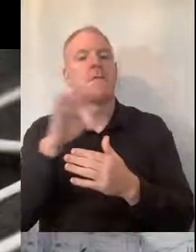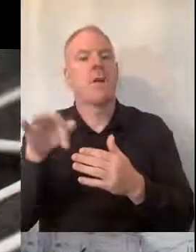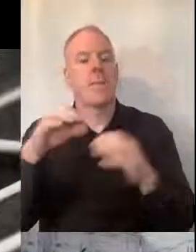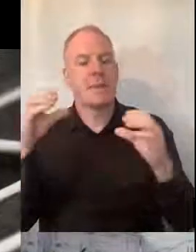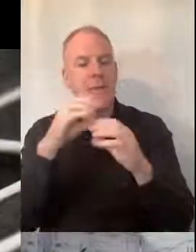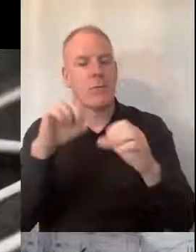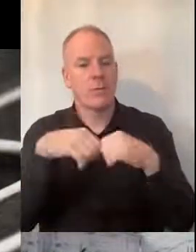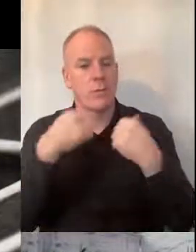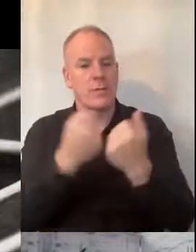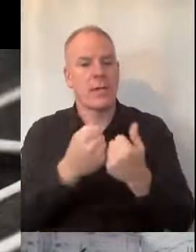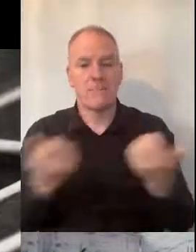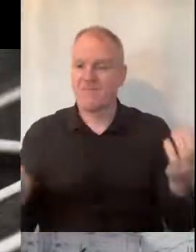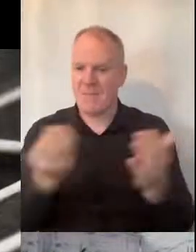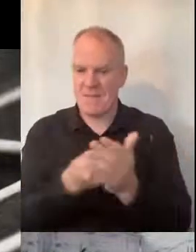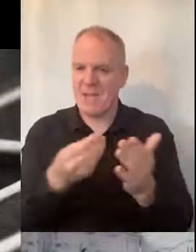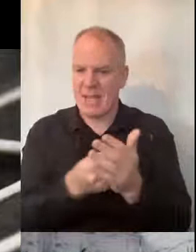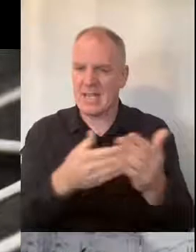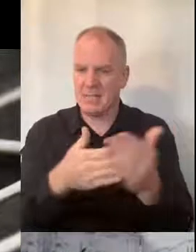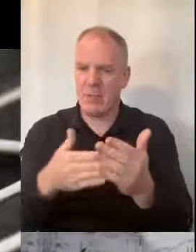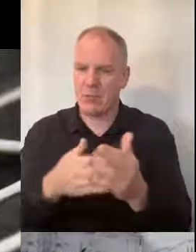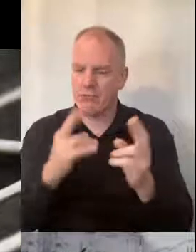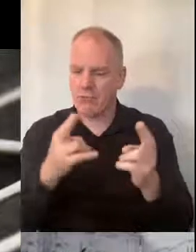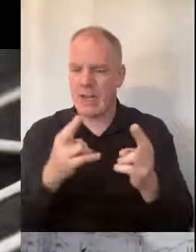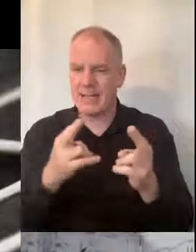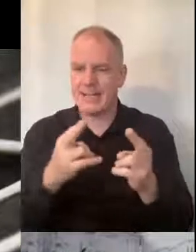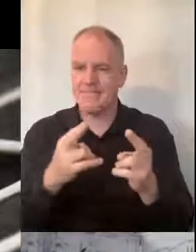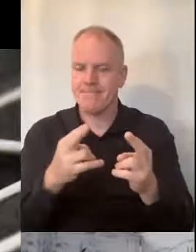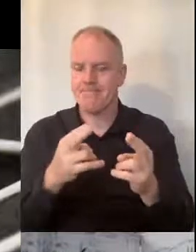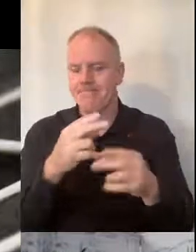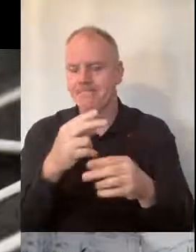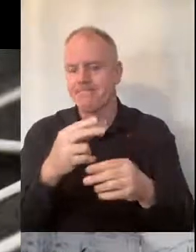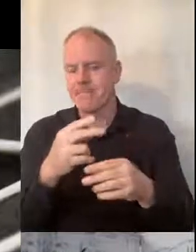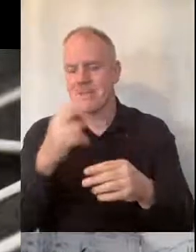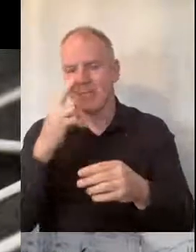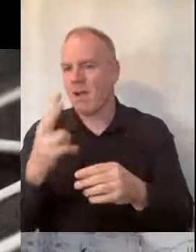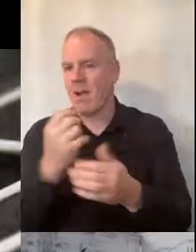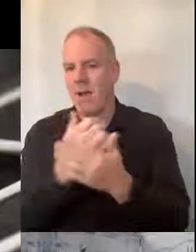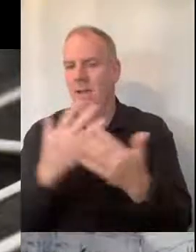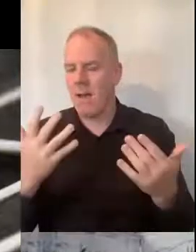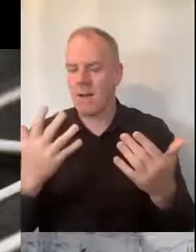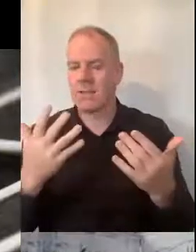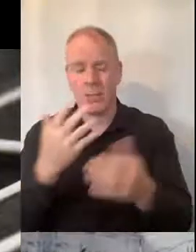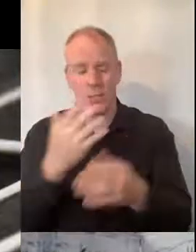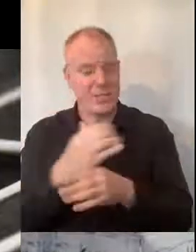Finance, yeah, it's so true, Lisa. I mean, we saw that really we continue to see that and they increase,